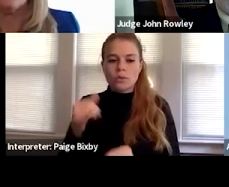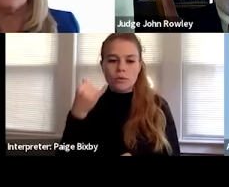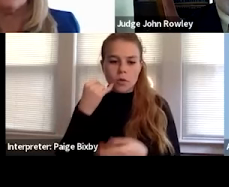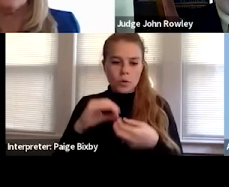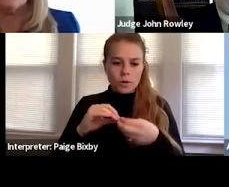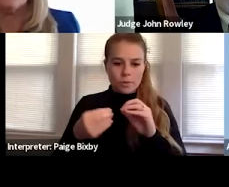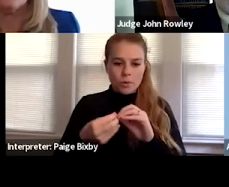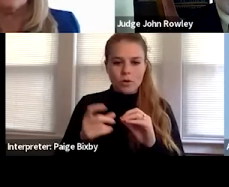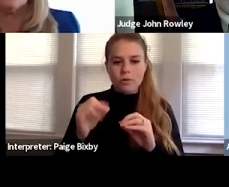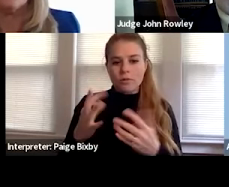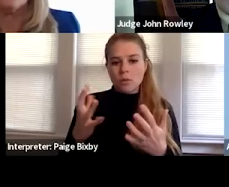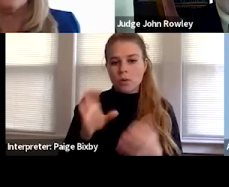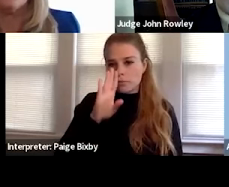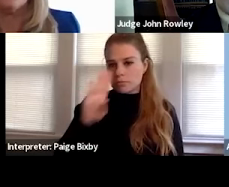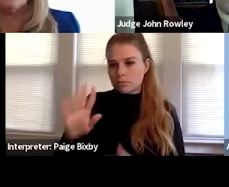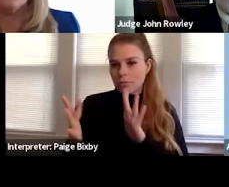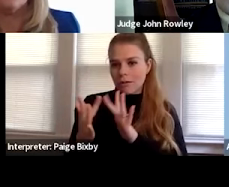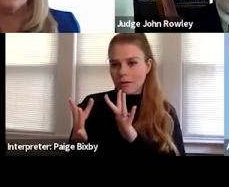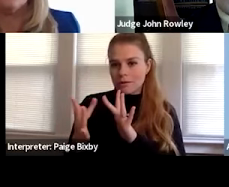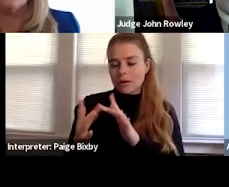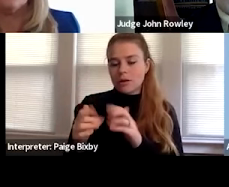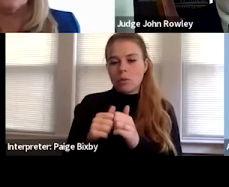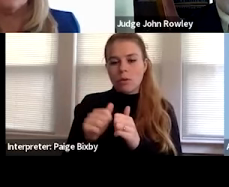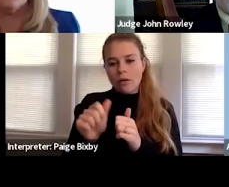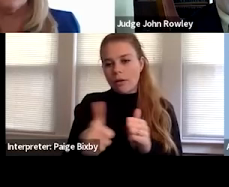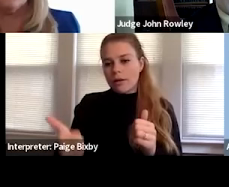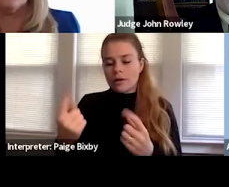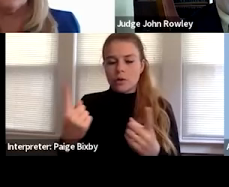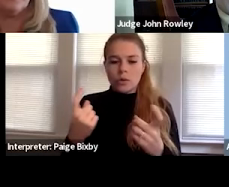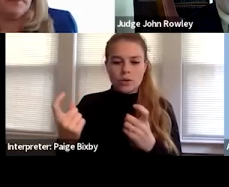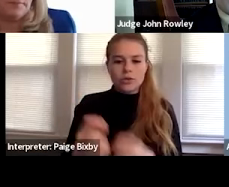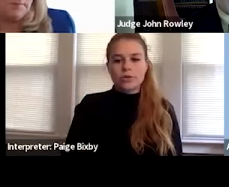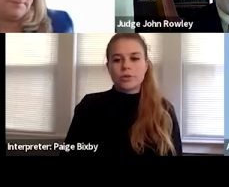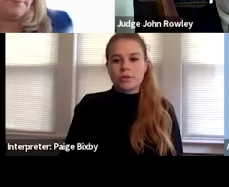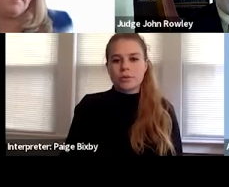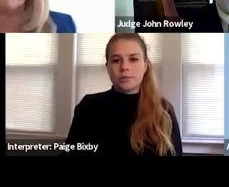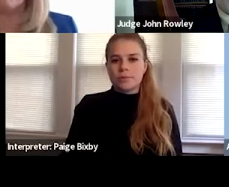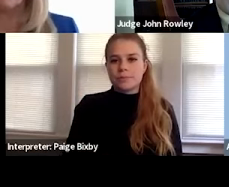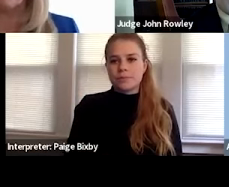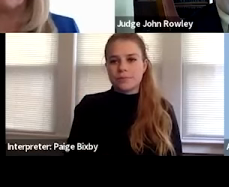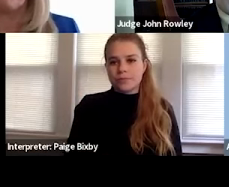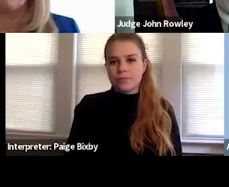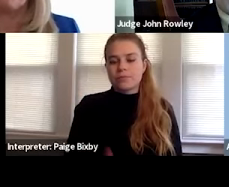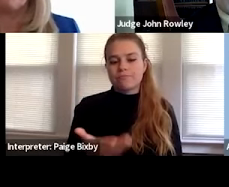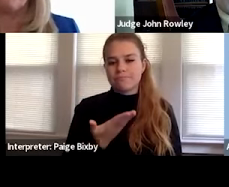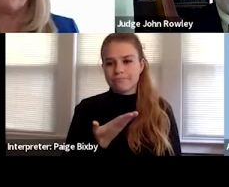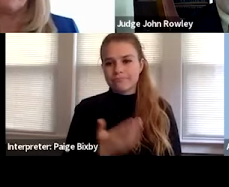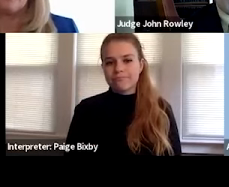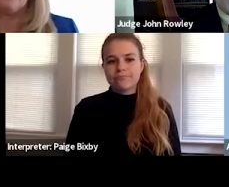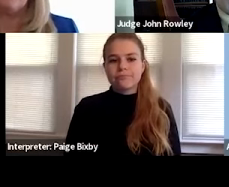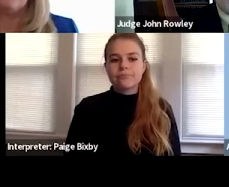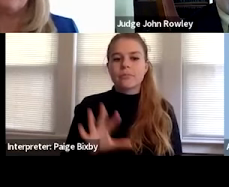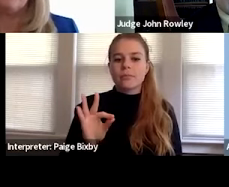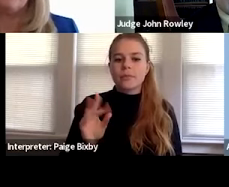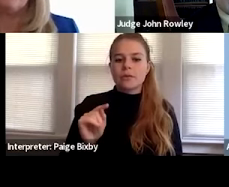if you would like to directly contact us with any other questions. And there it is. So the FTC referral Pathways,